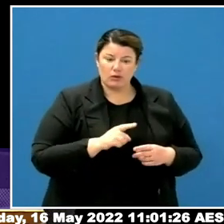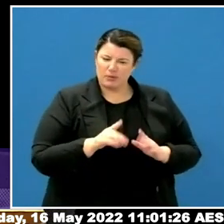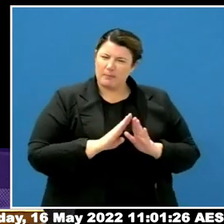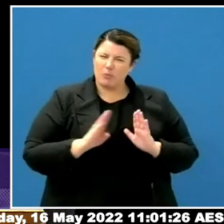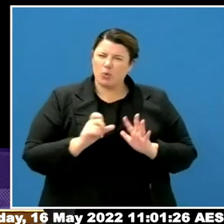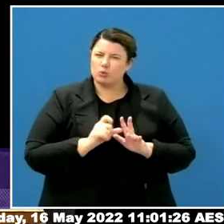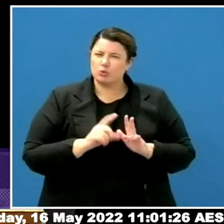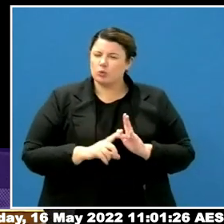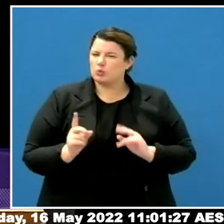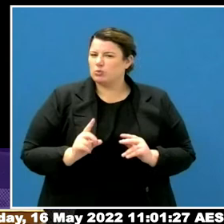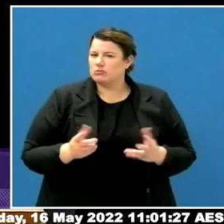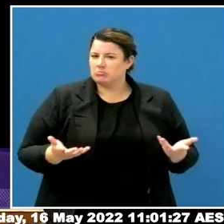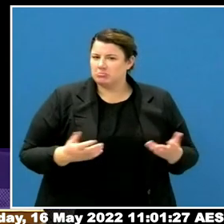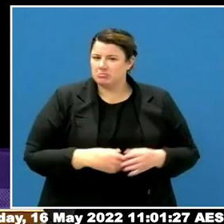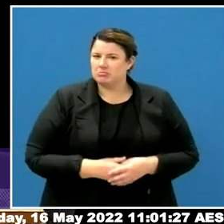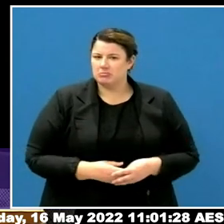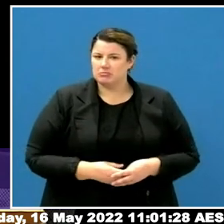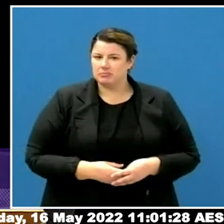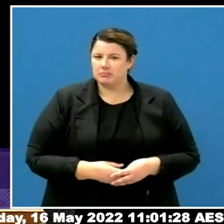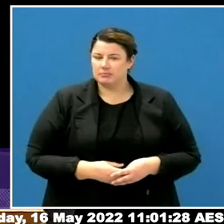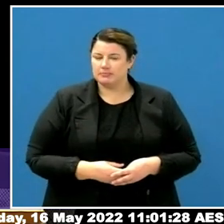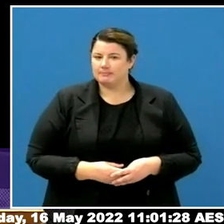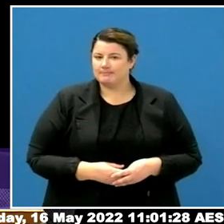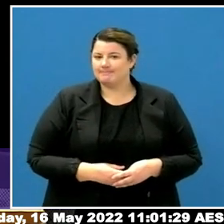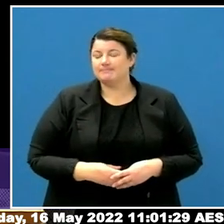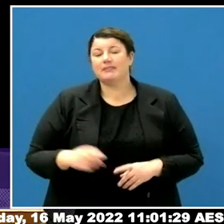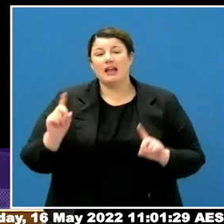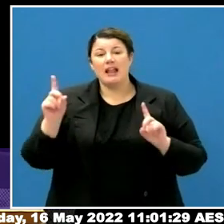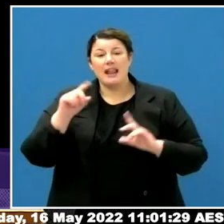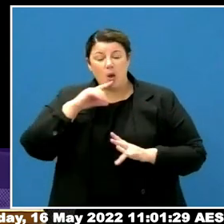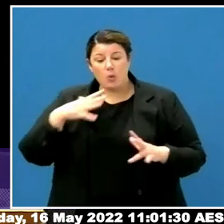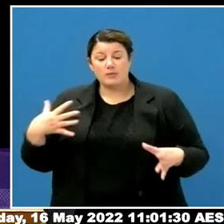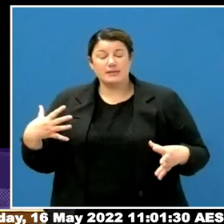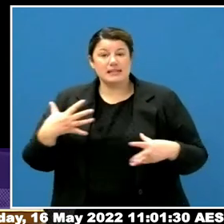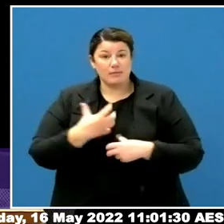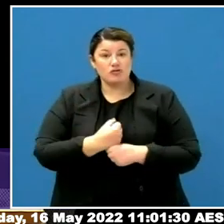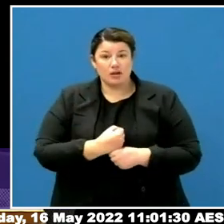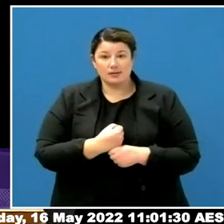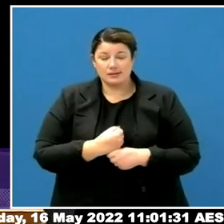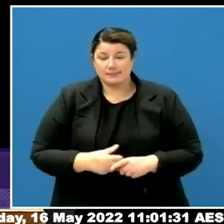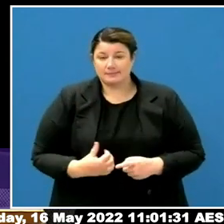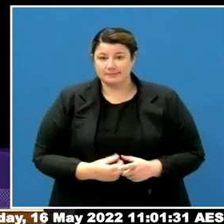Can I summarise. Commissioners, we will be examining incidents and issues connected with